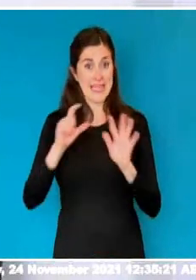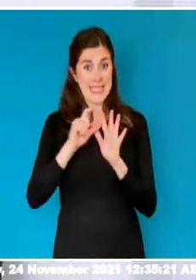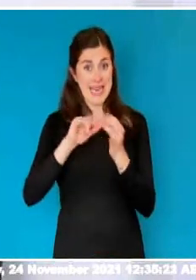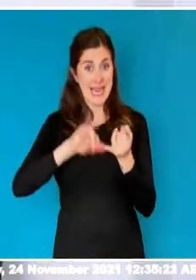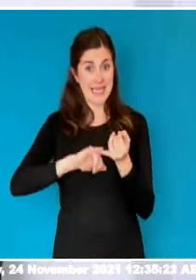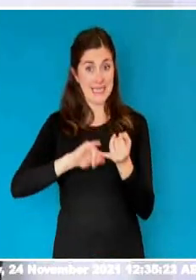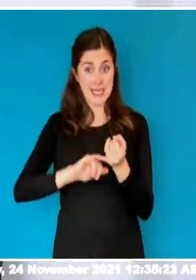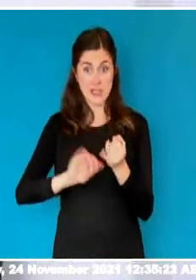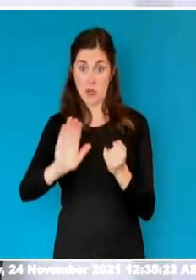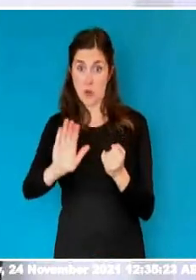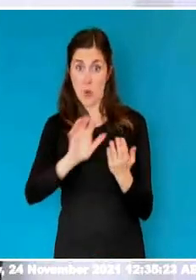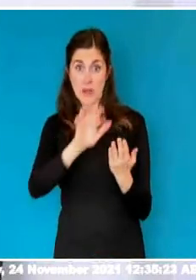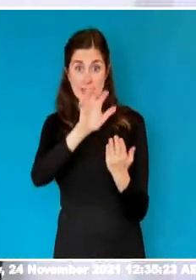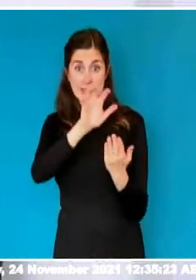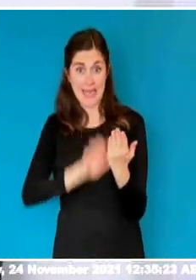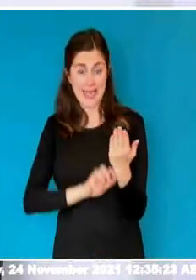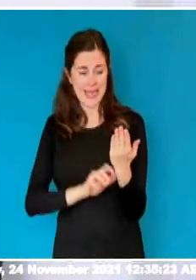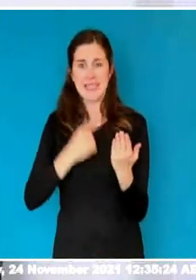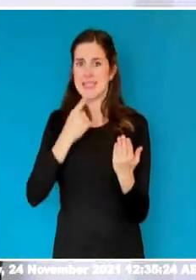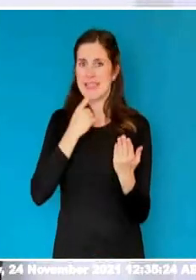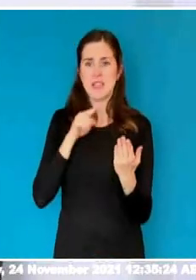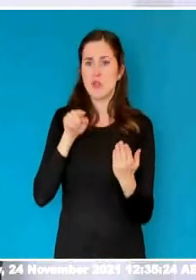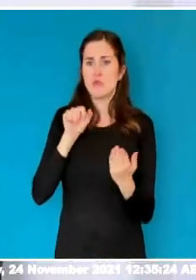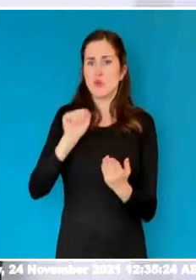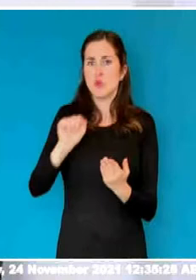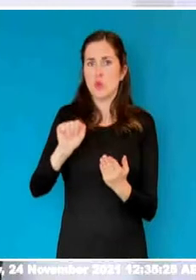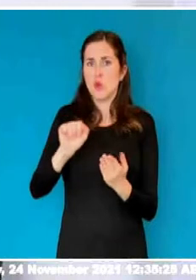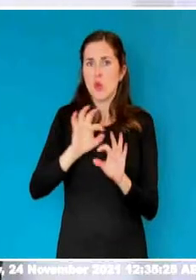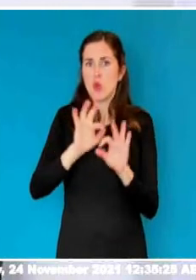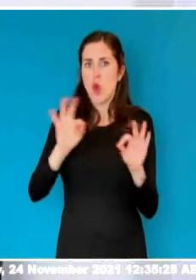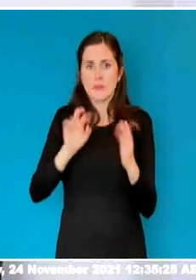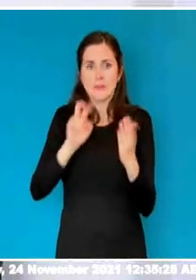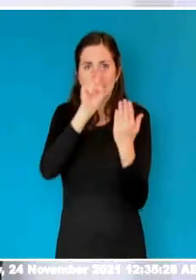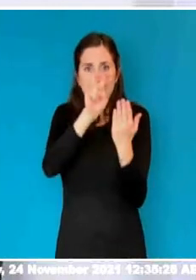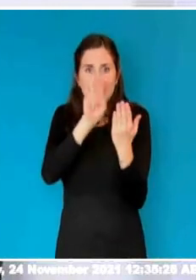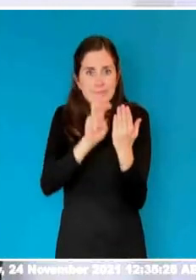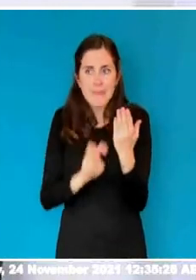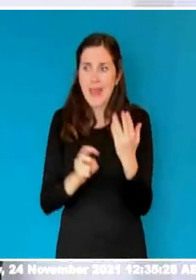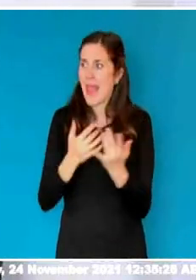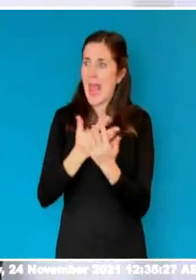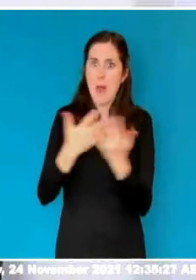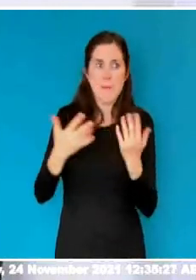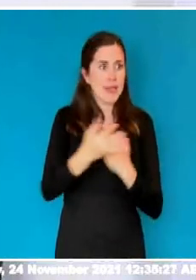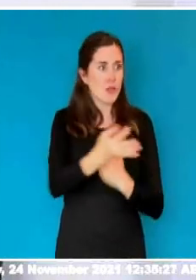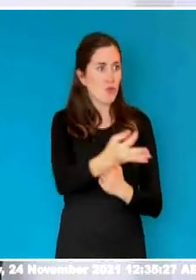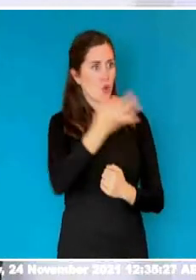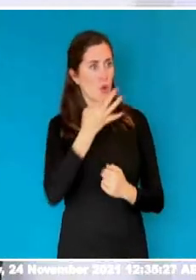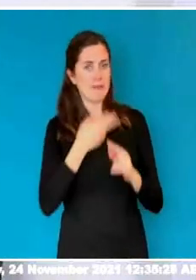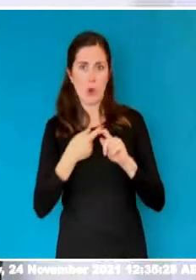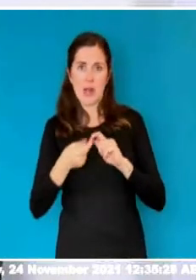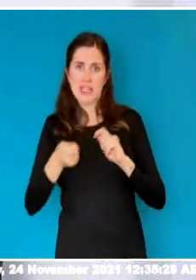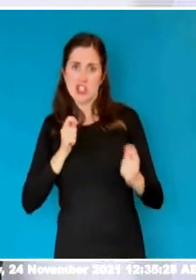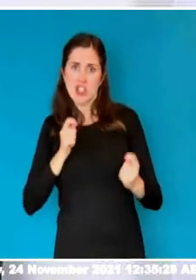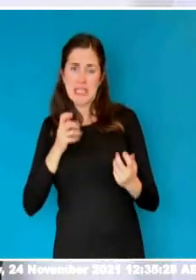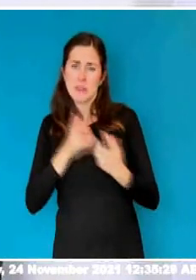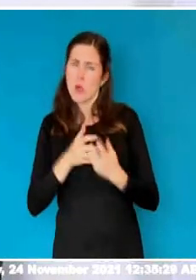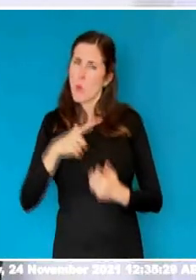the number of adjustments requested and provided. Firstly, is there a reason why you don't capture that?